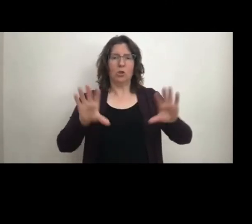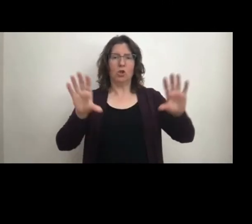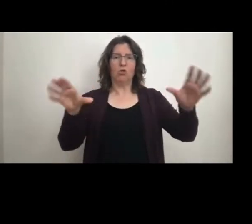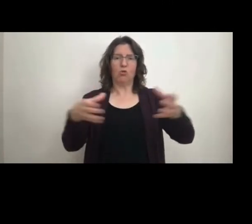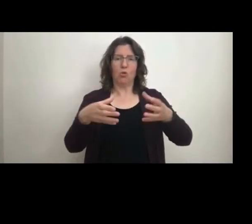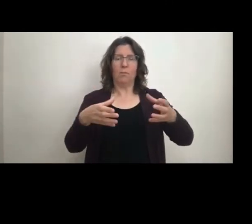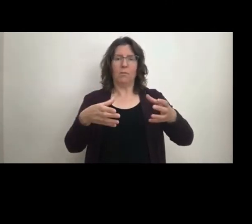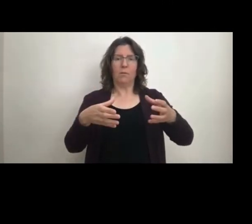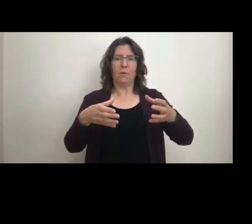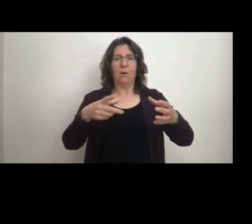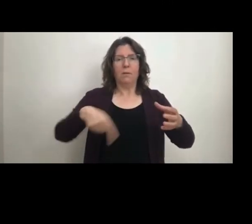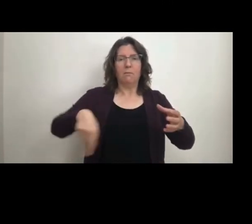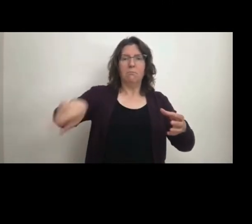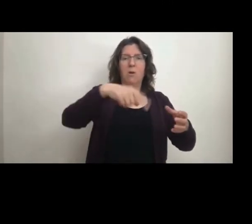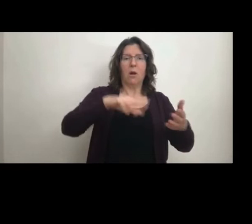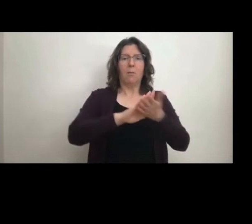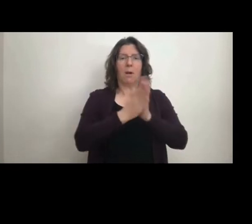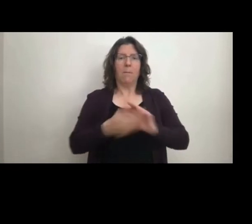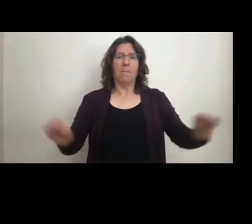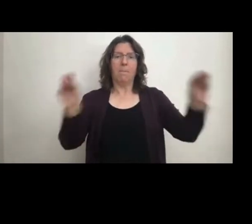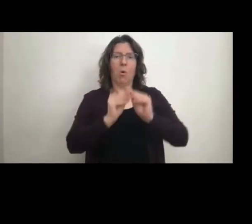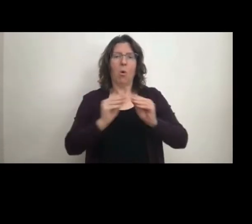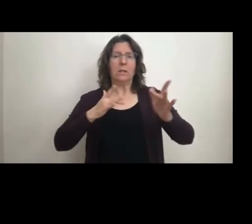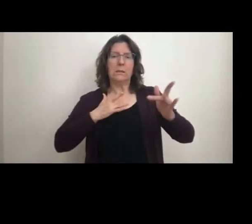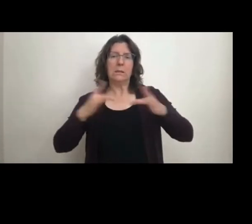I noticed a shift in the students as a group,